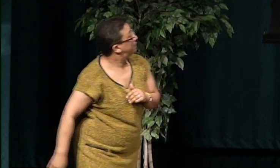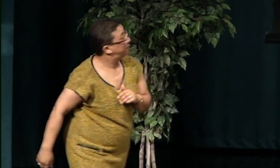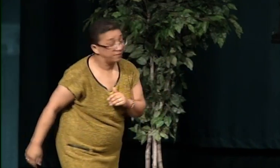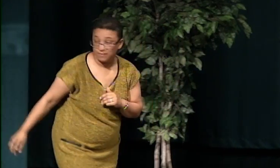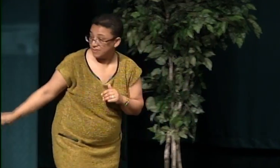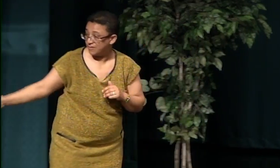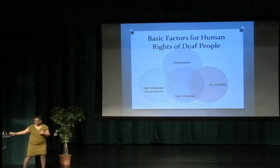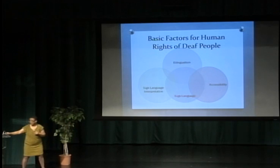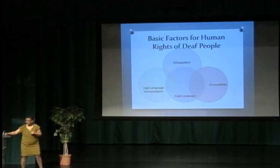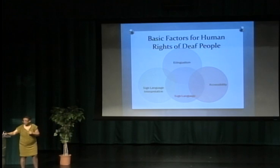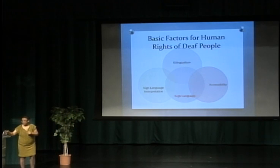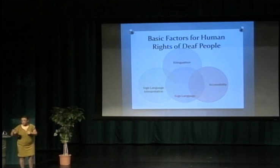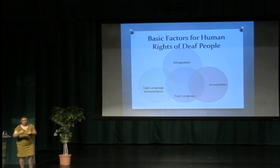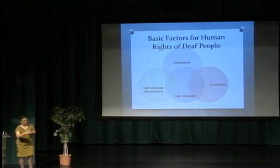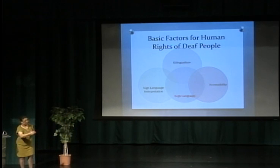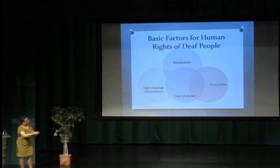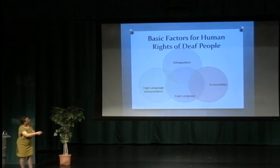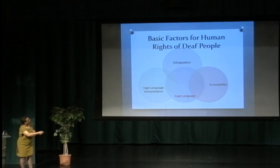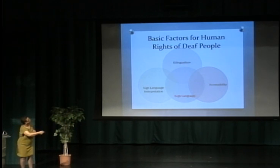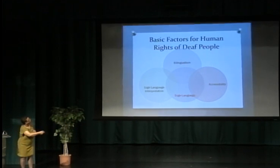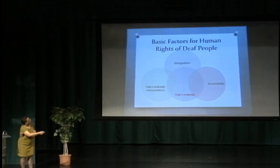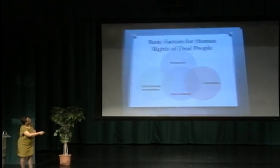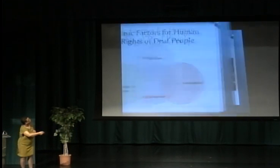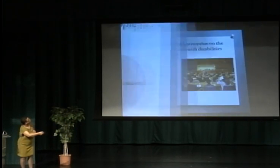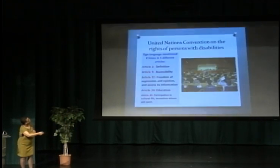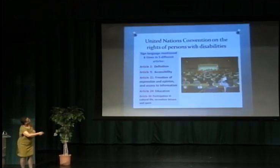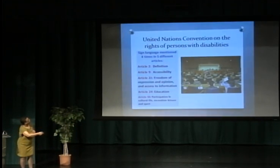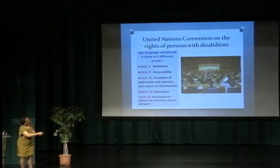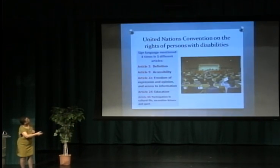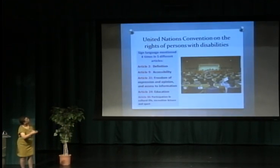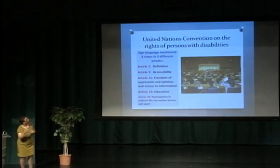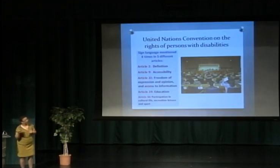and other disabled organizations.